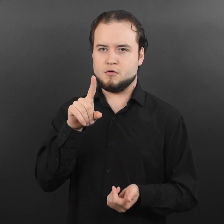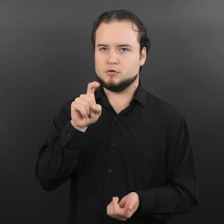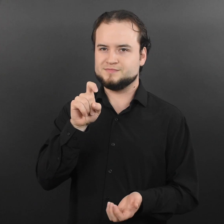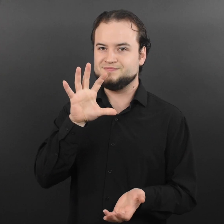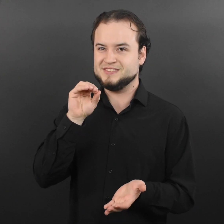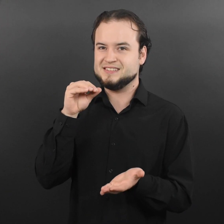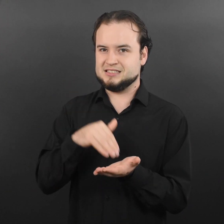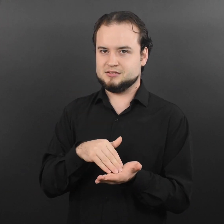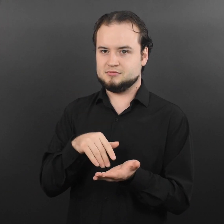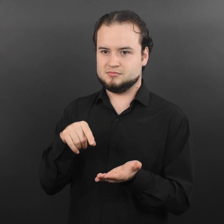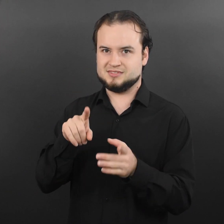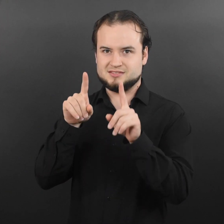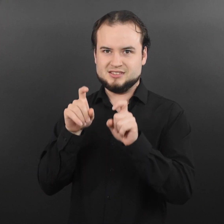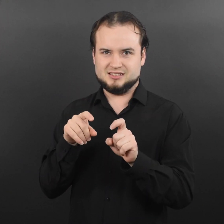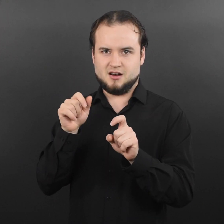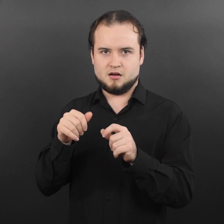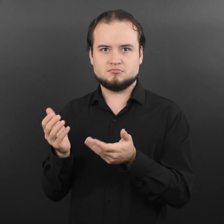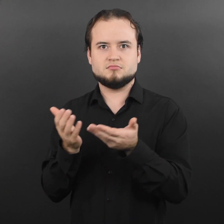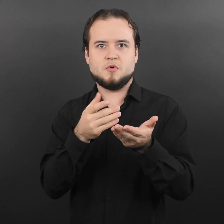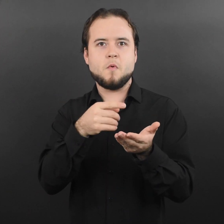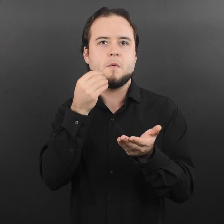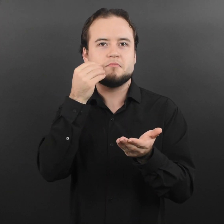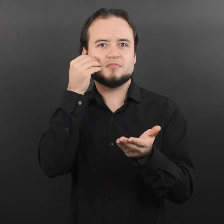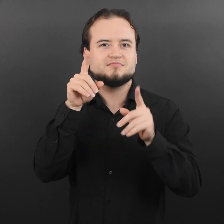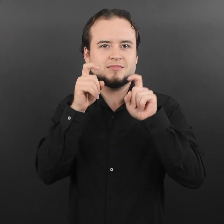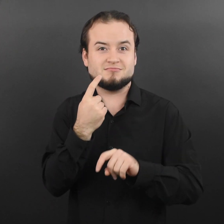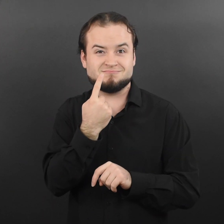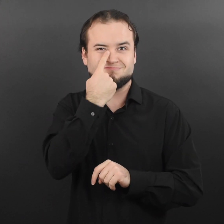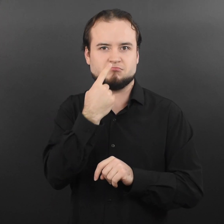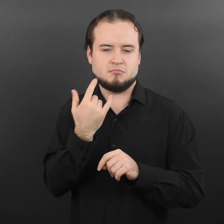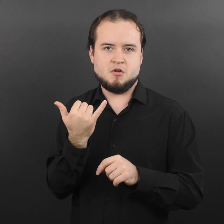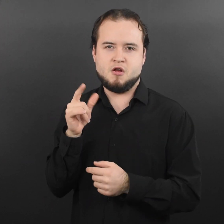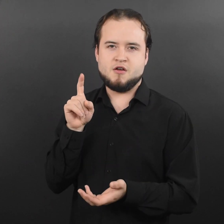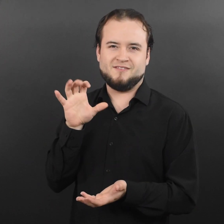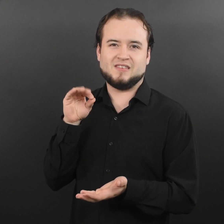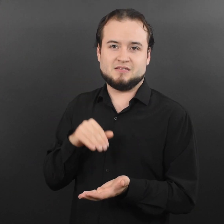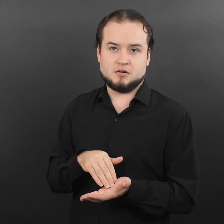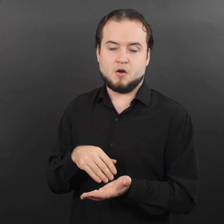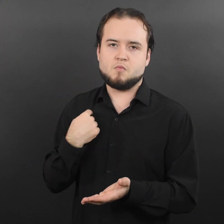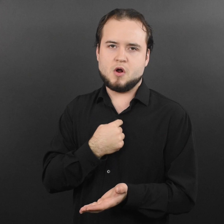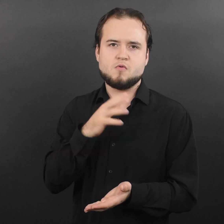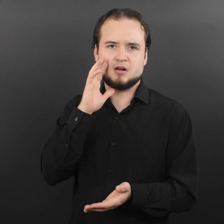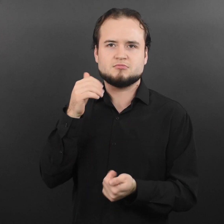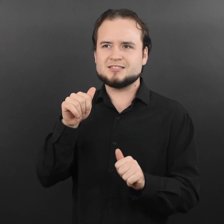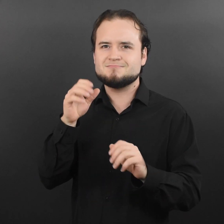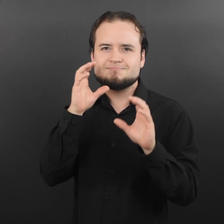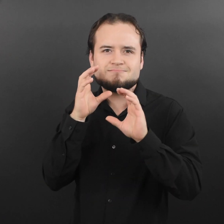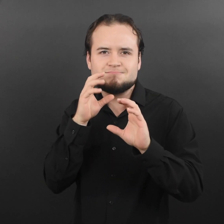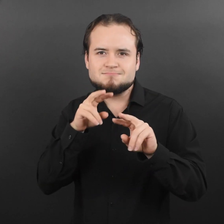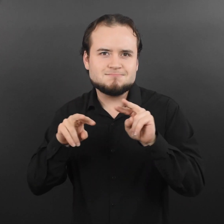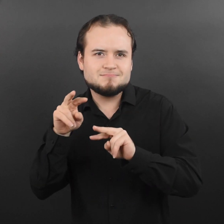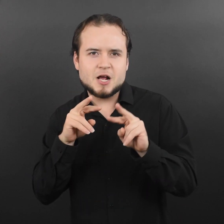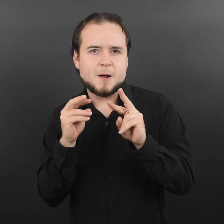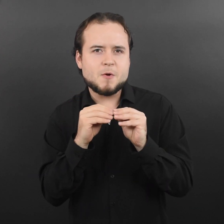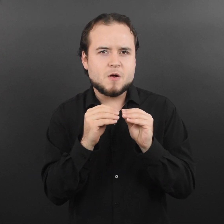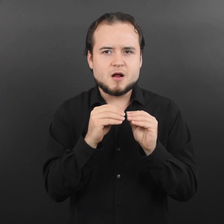antigen test kits available. We will continue to assess impact and explore similar opportunities.